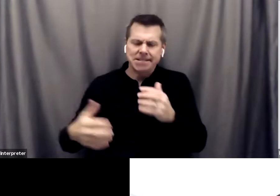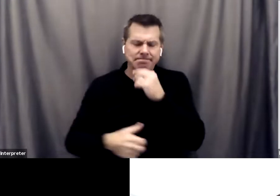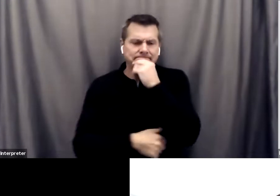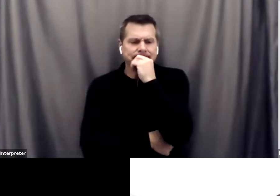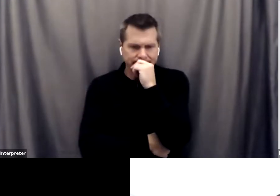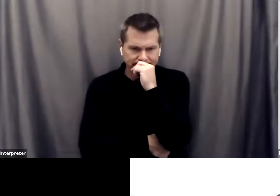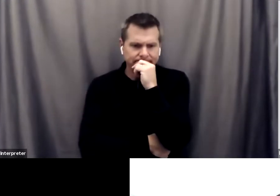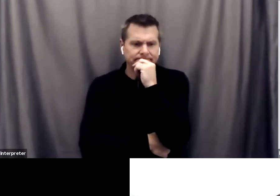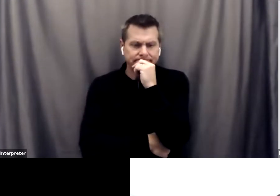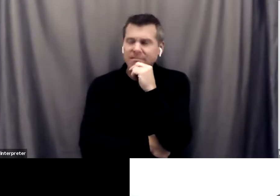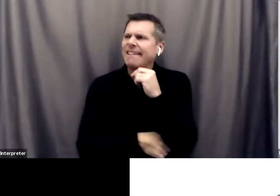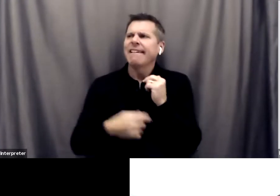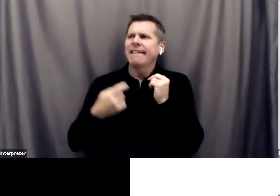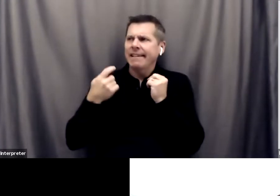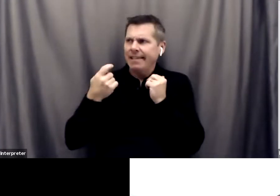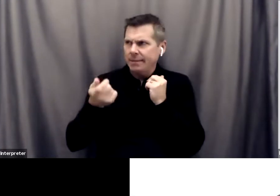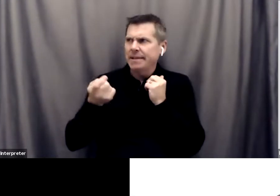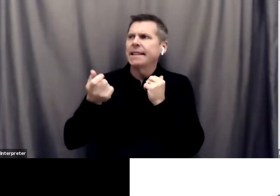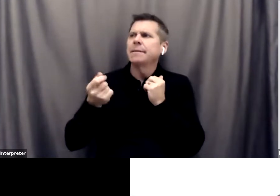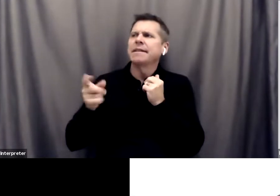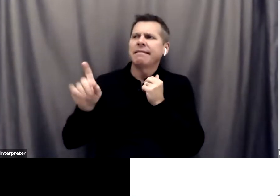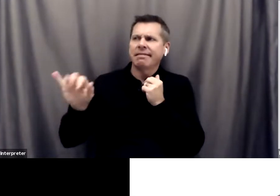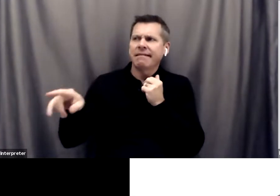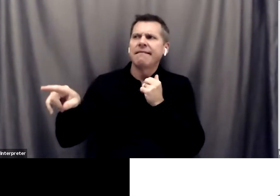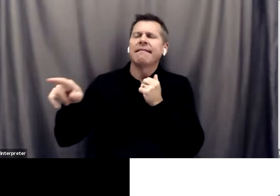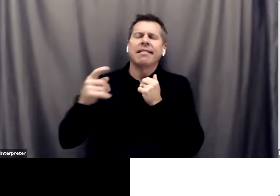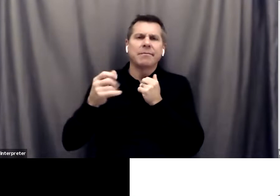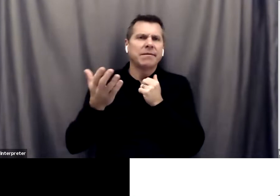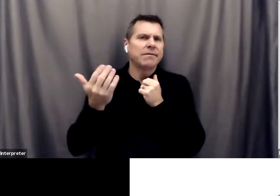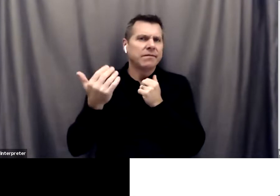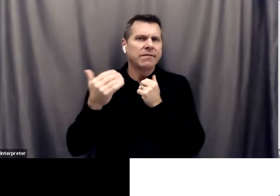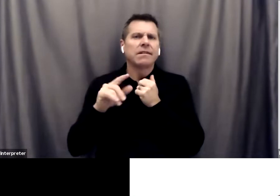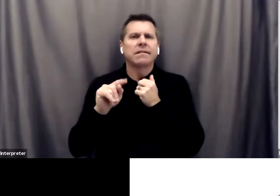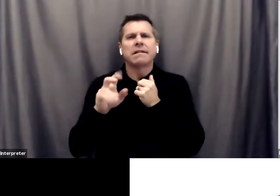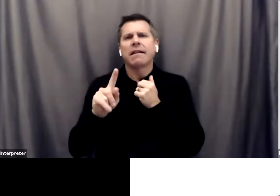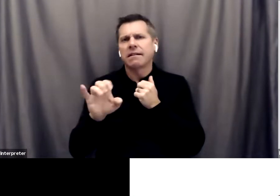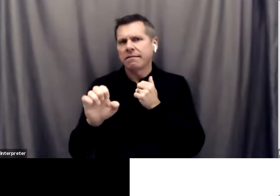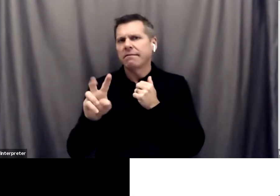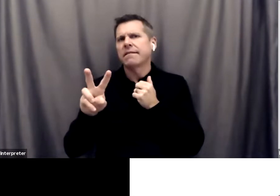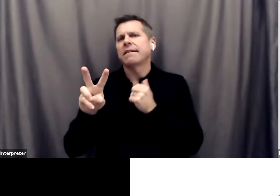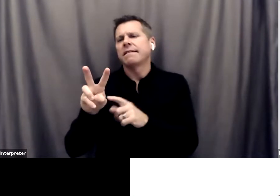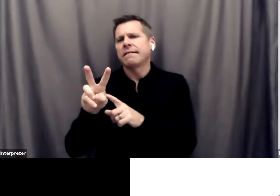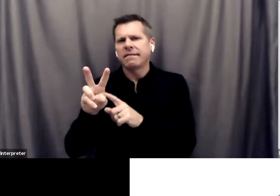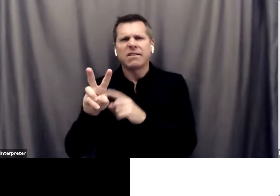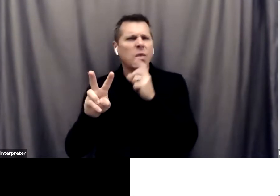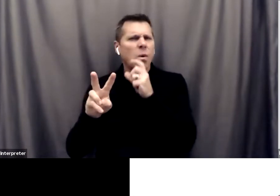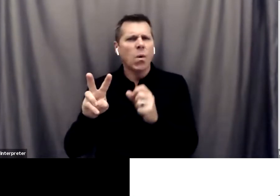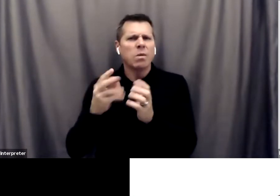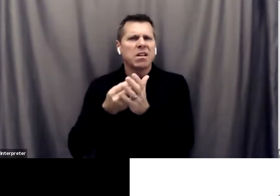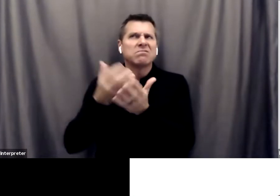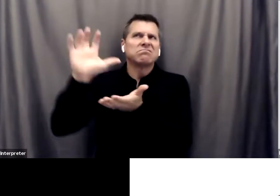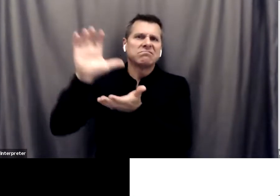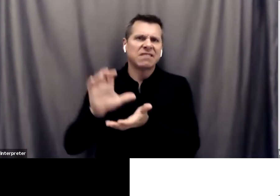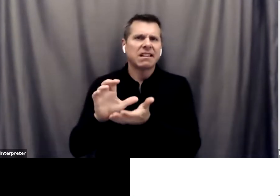done a little bit of what you're talking about in the past with title five. In the old grant, we did some financial literacy work,